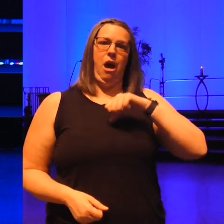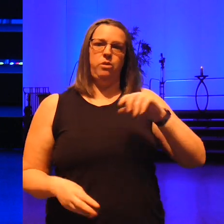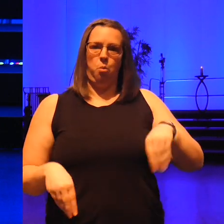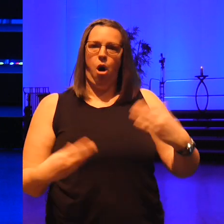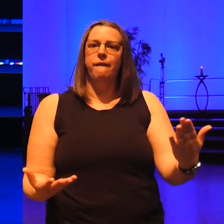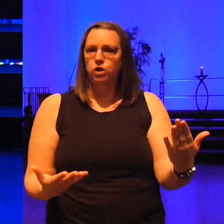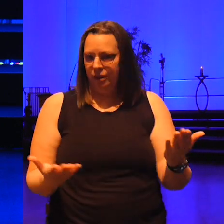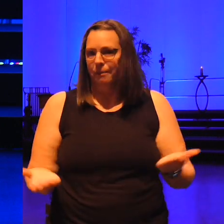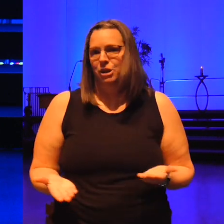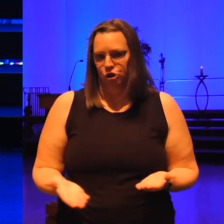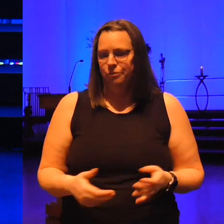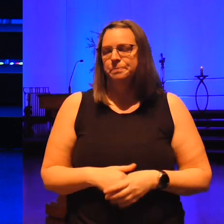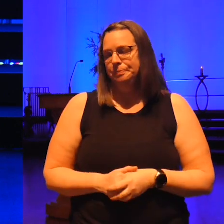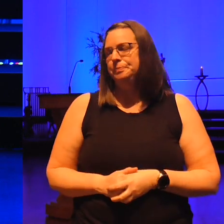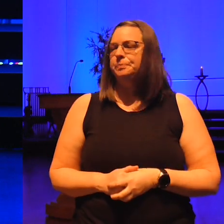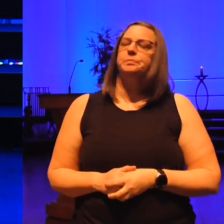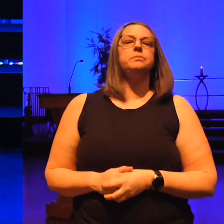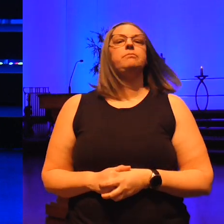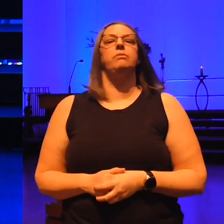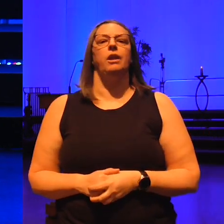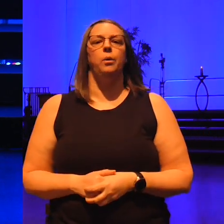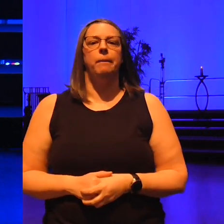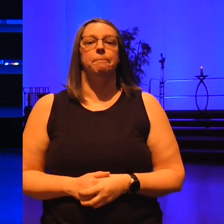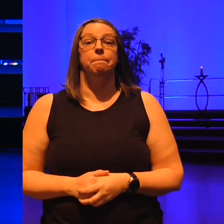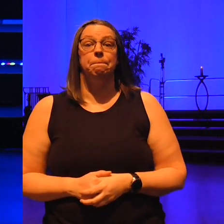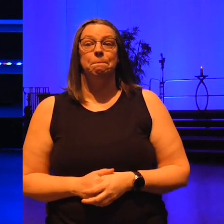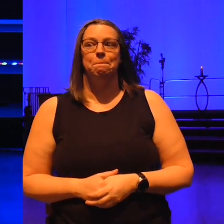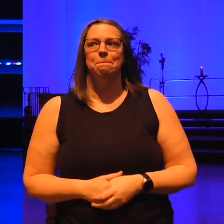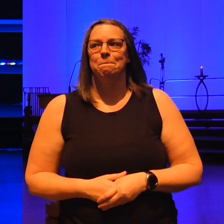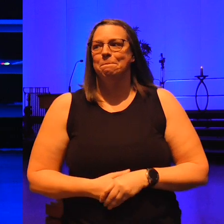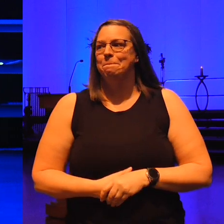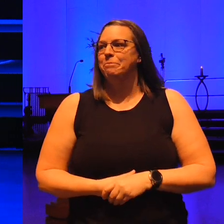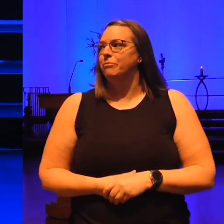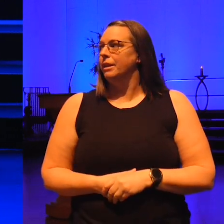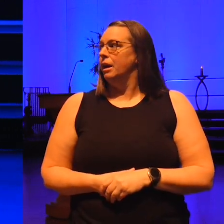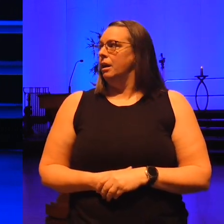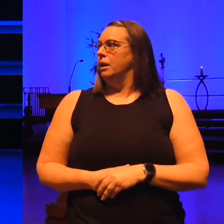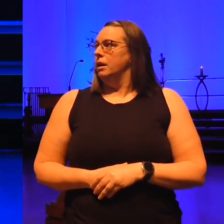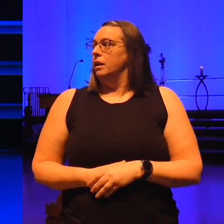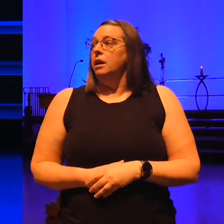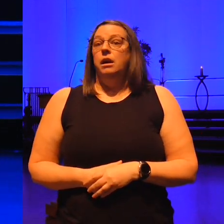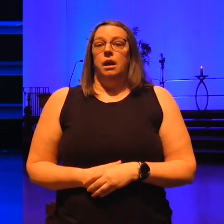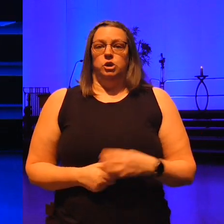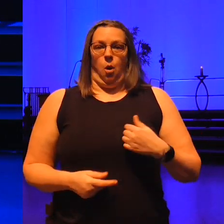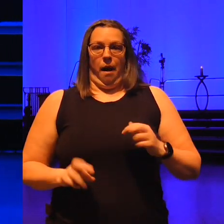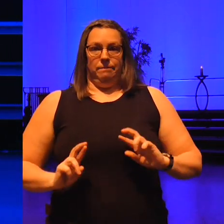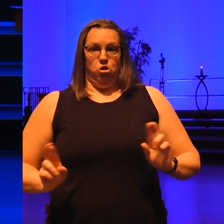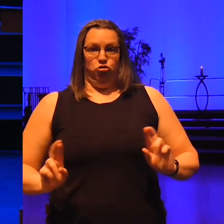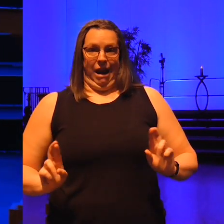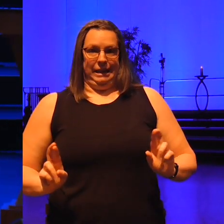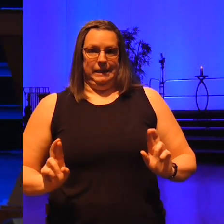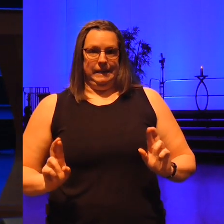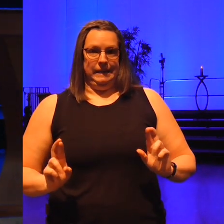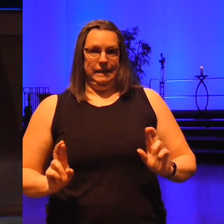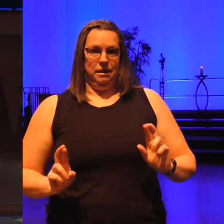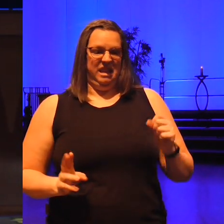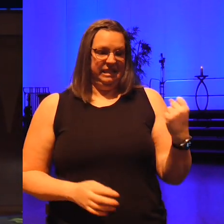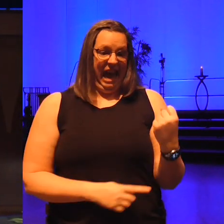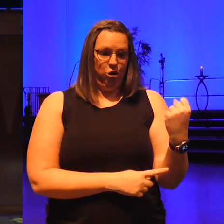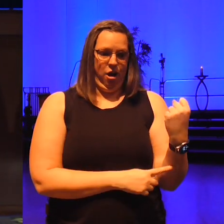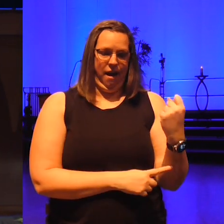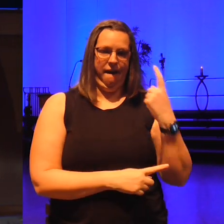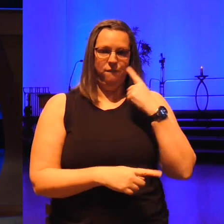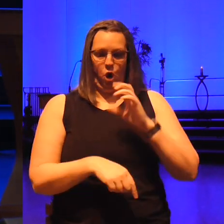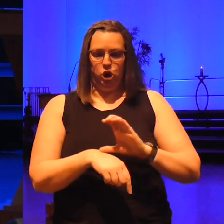High so I'm getting ready on a Saturday for church the next day few weeks ago and part